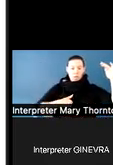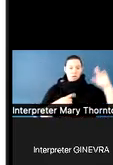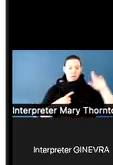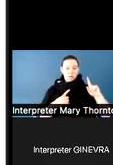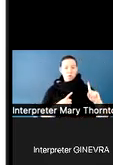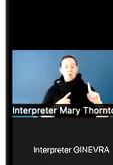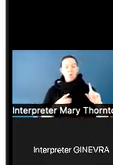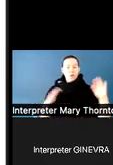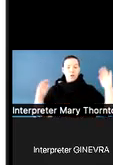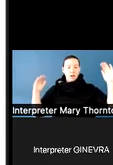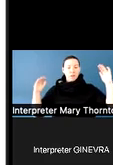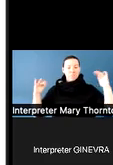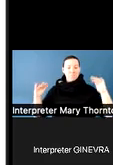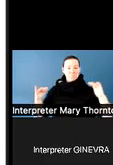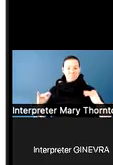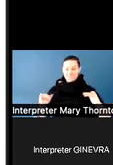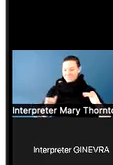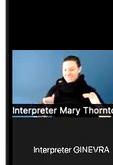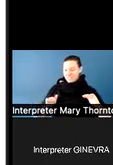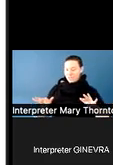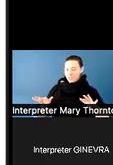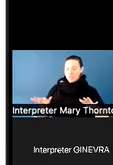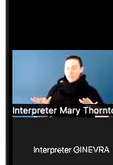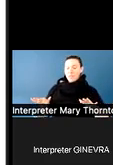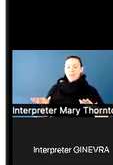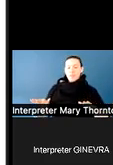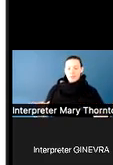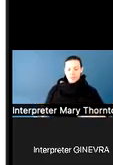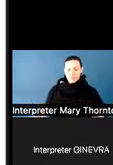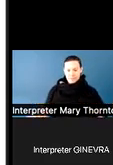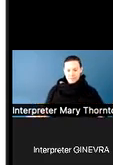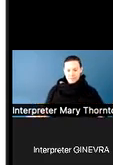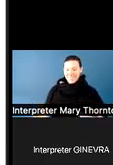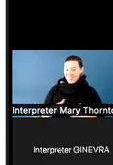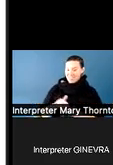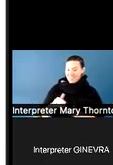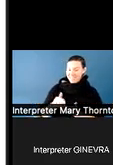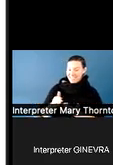This is definitely one of those "easier said than done"-- but over time, we've practiced that.